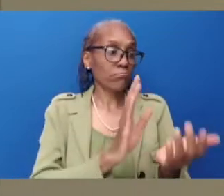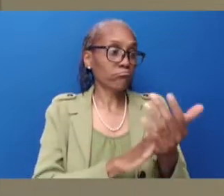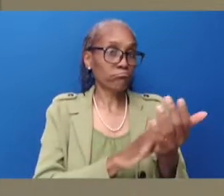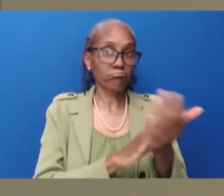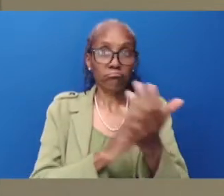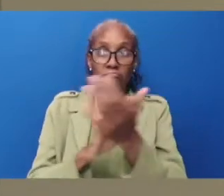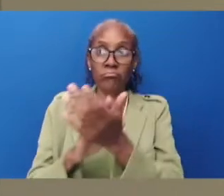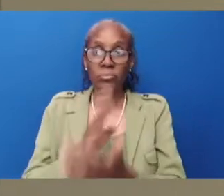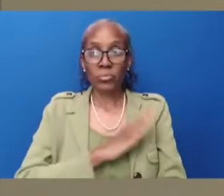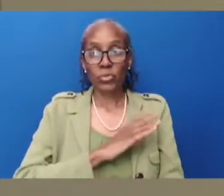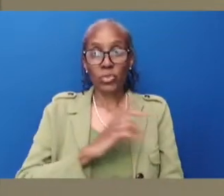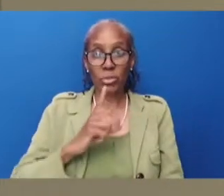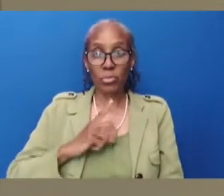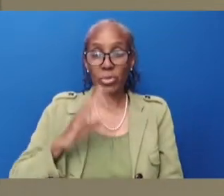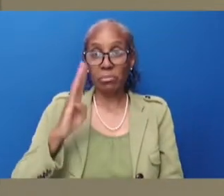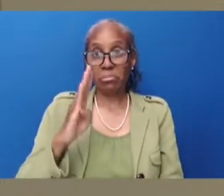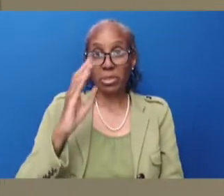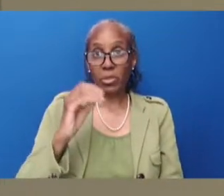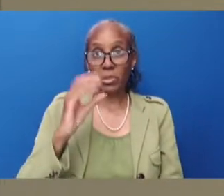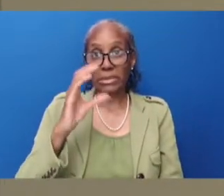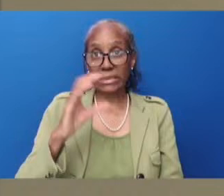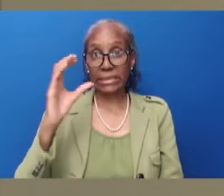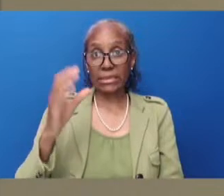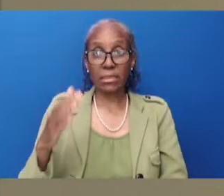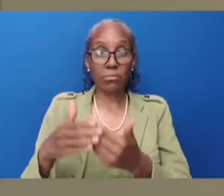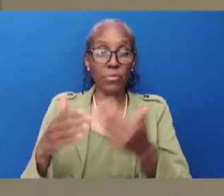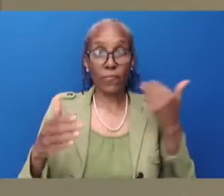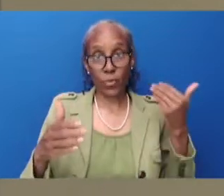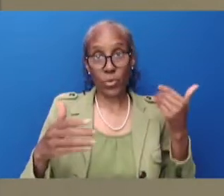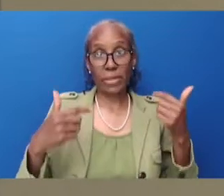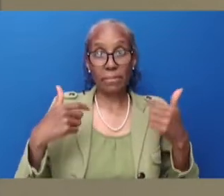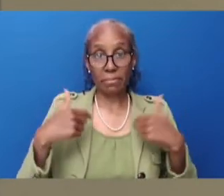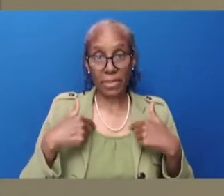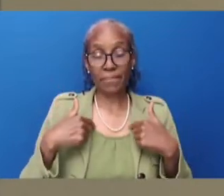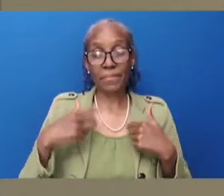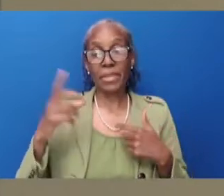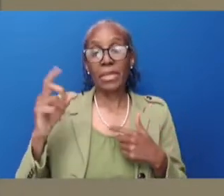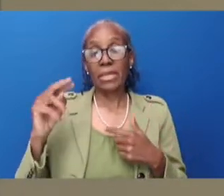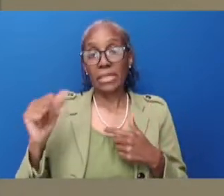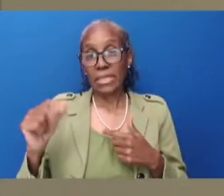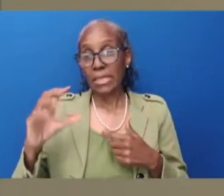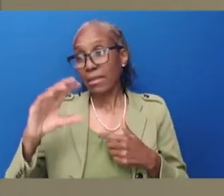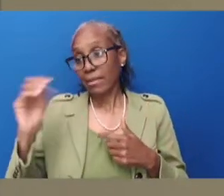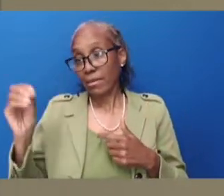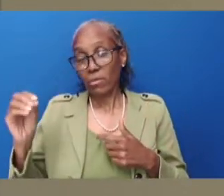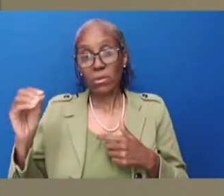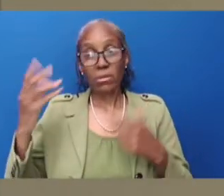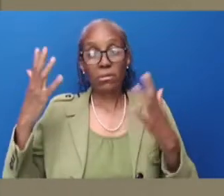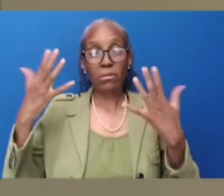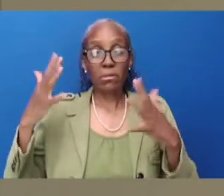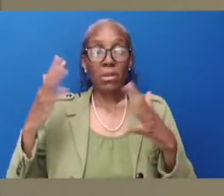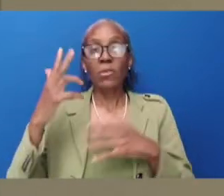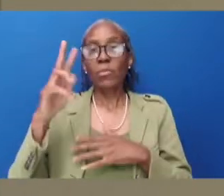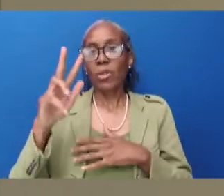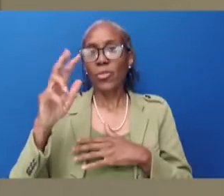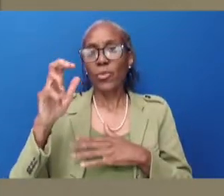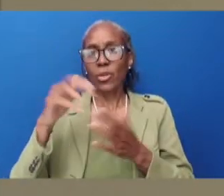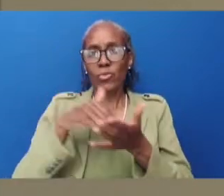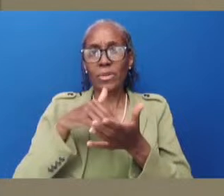FOR THIS. I HAVE TO SAY KUDOS TO THE BOARD